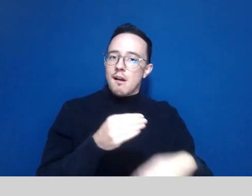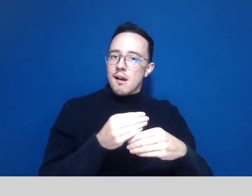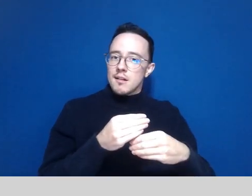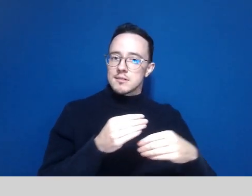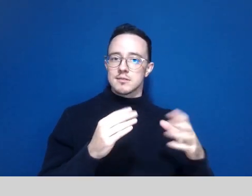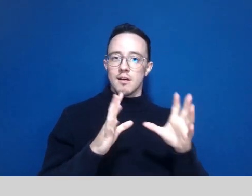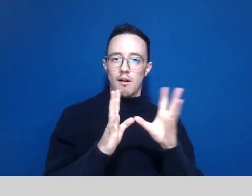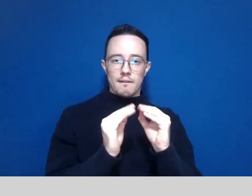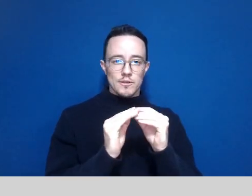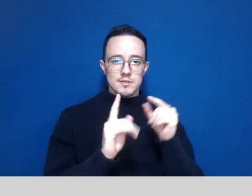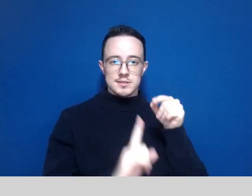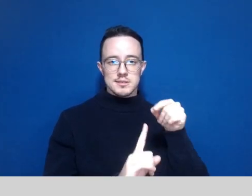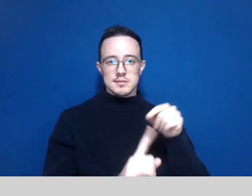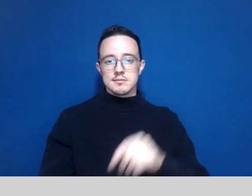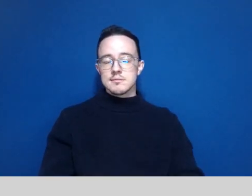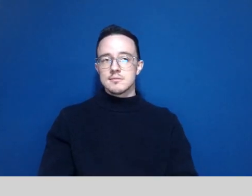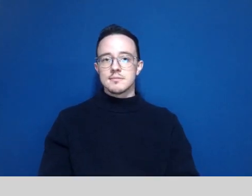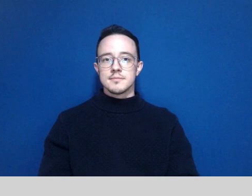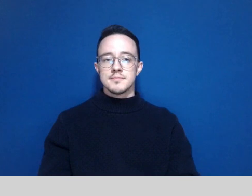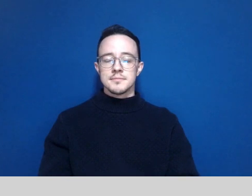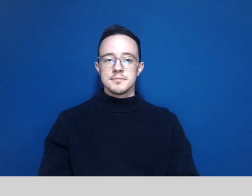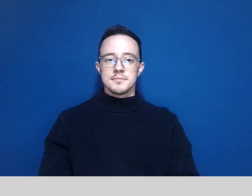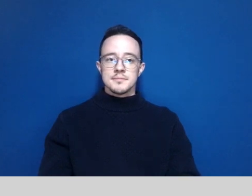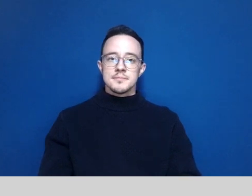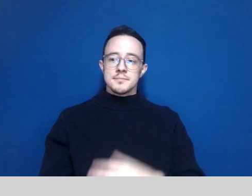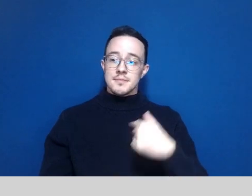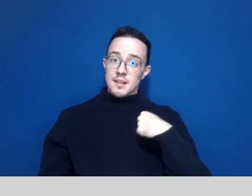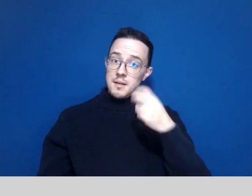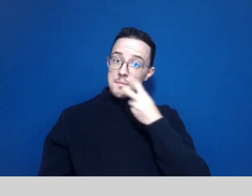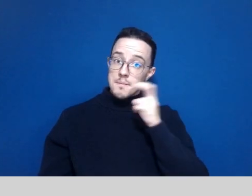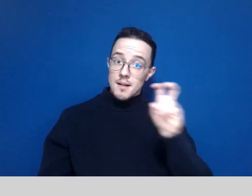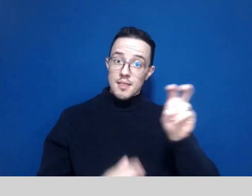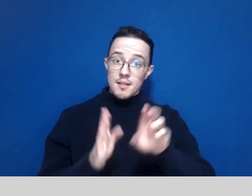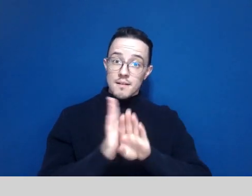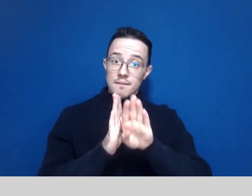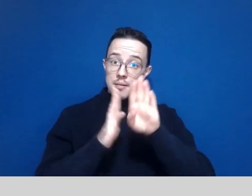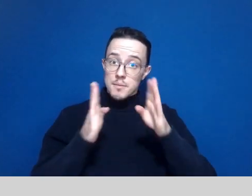is that the content creation around podcasting,